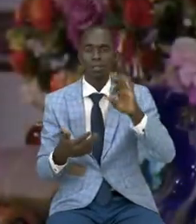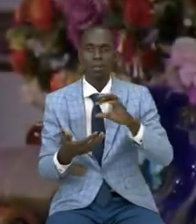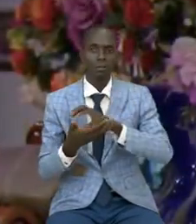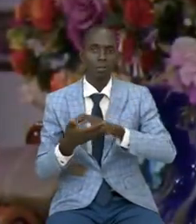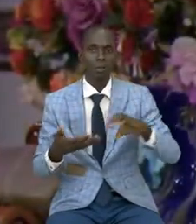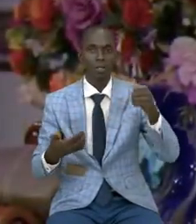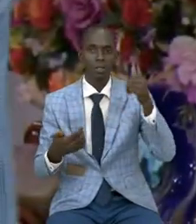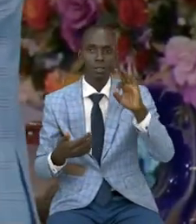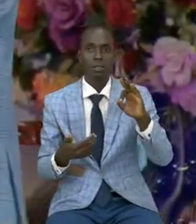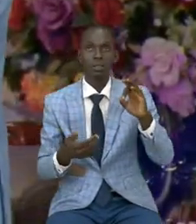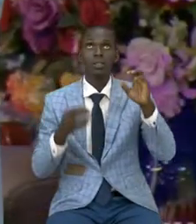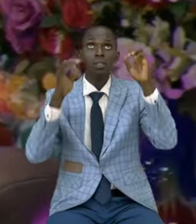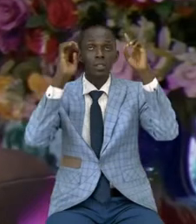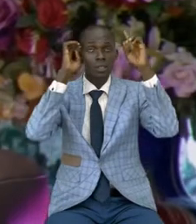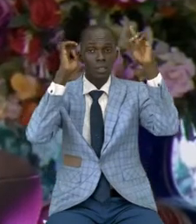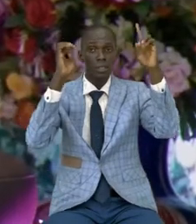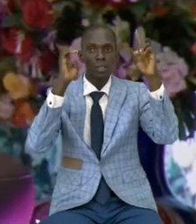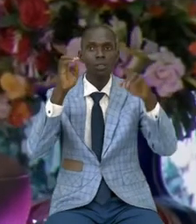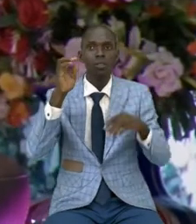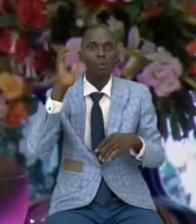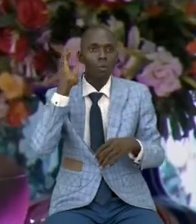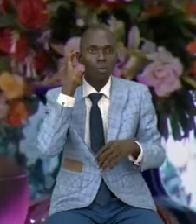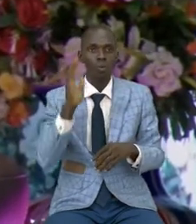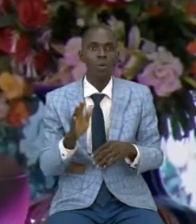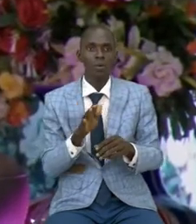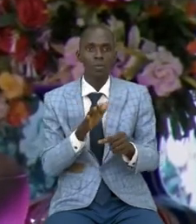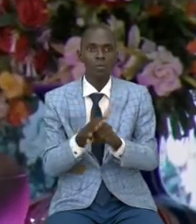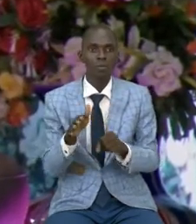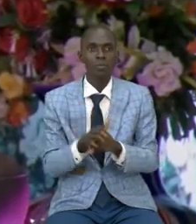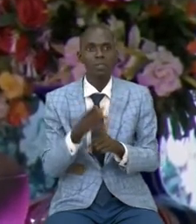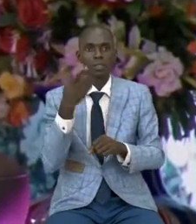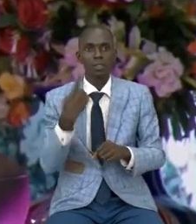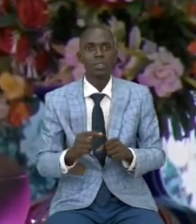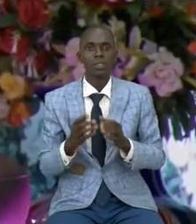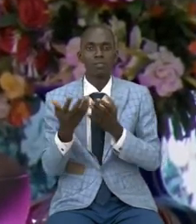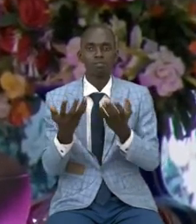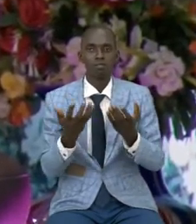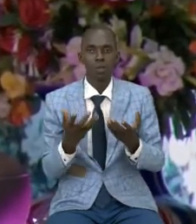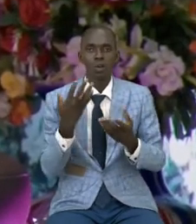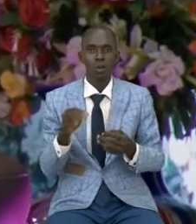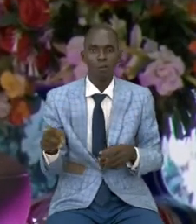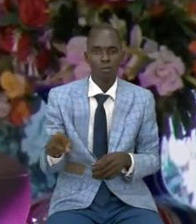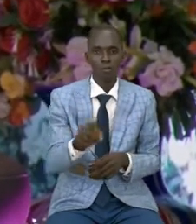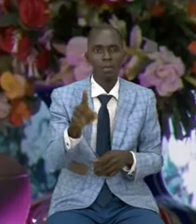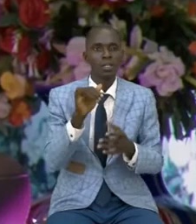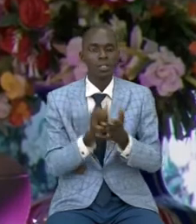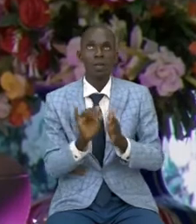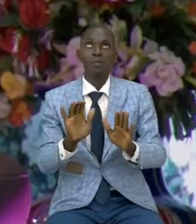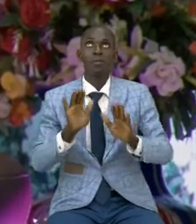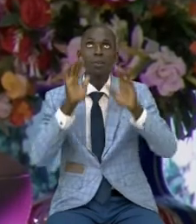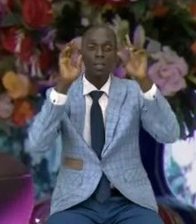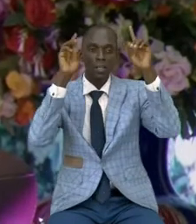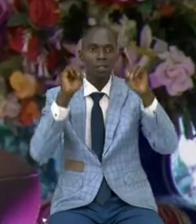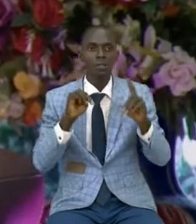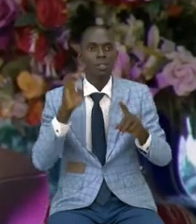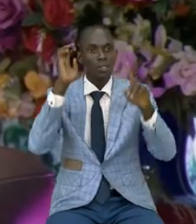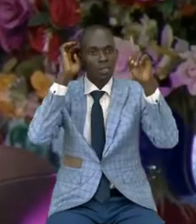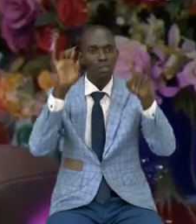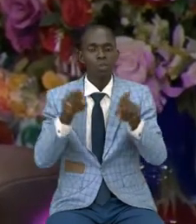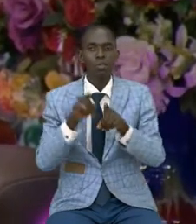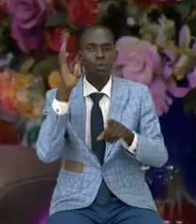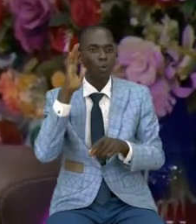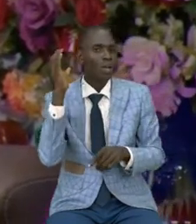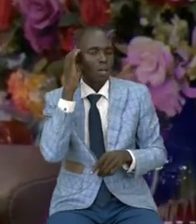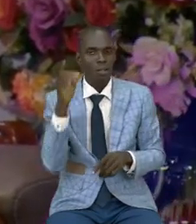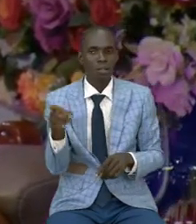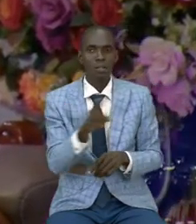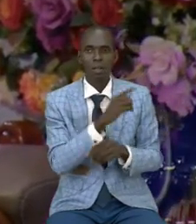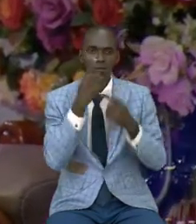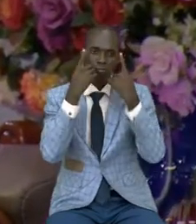he will fulfill the desire of them that fear him he also will hear their cry and will save